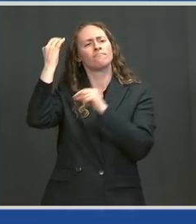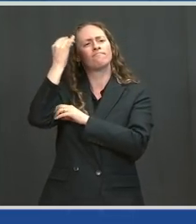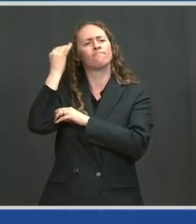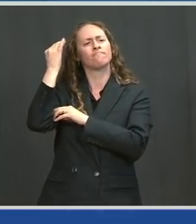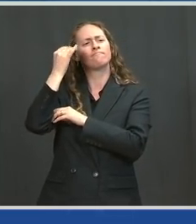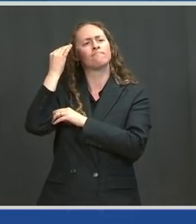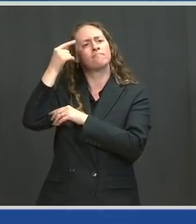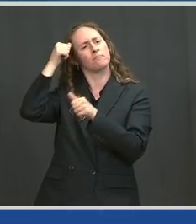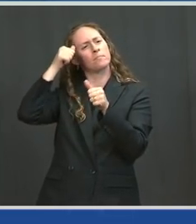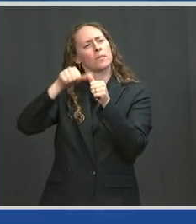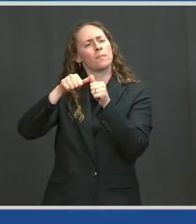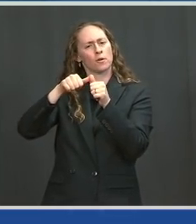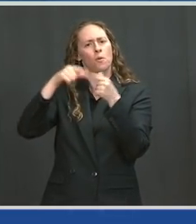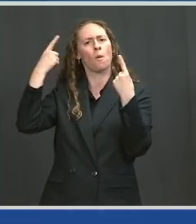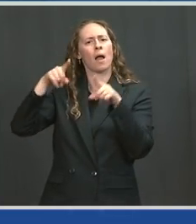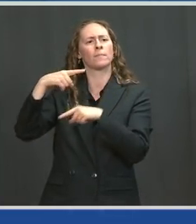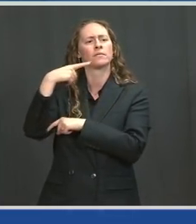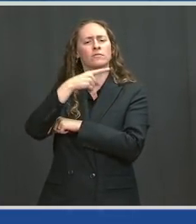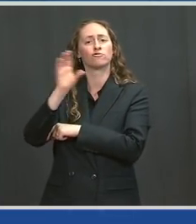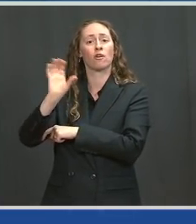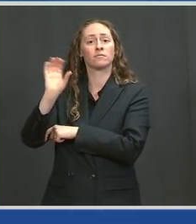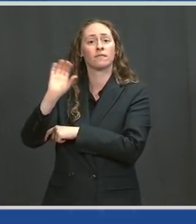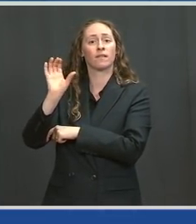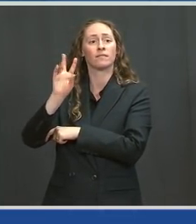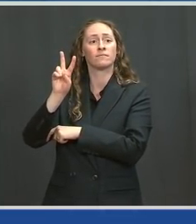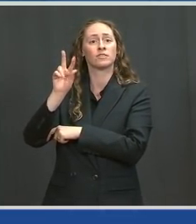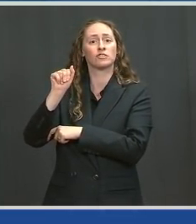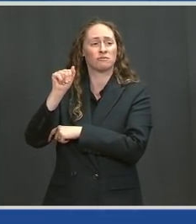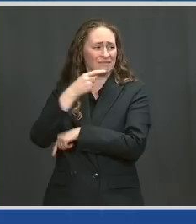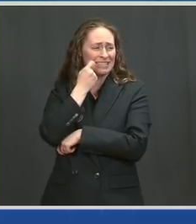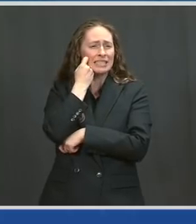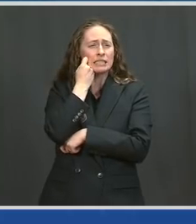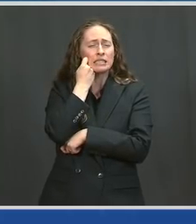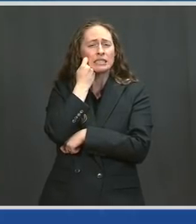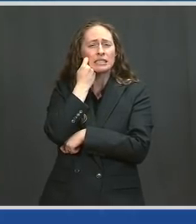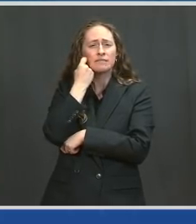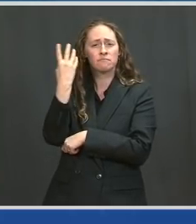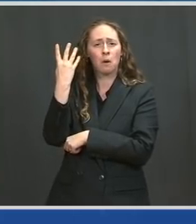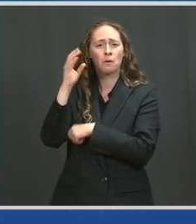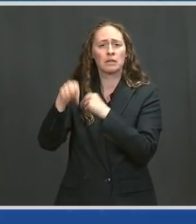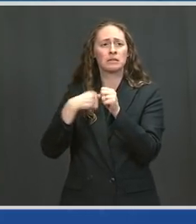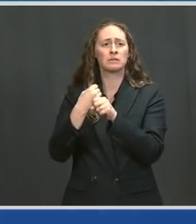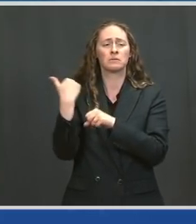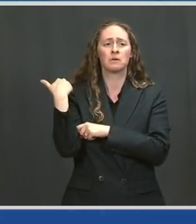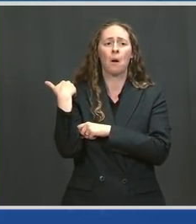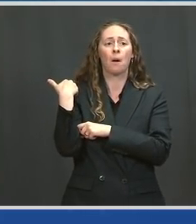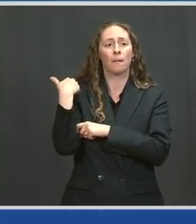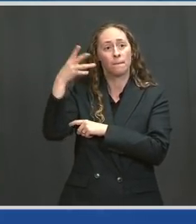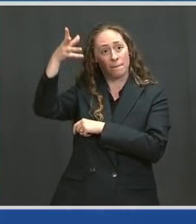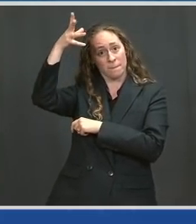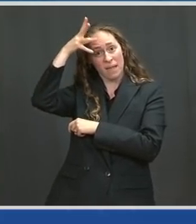Neo-Nazis, white supremacists, the KKK coming out of those fields at night